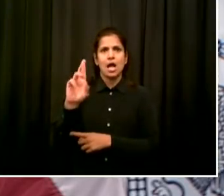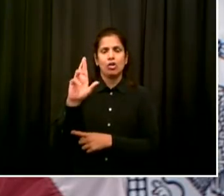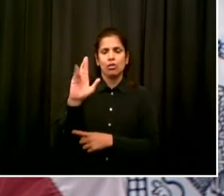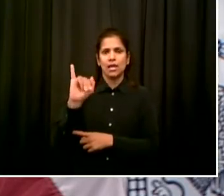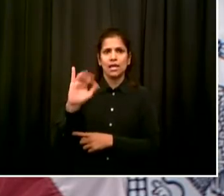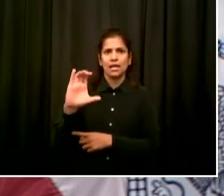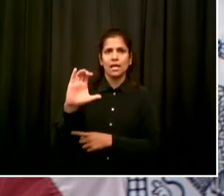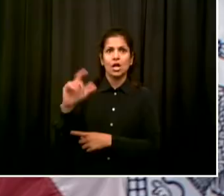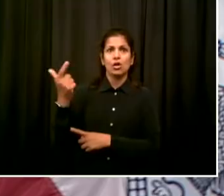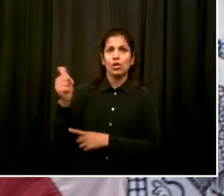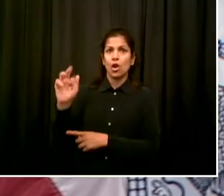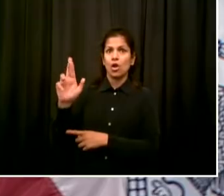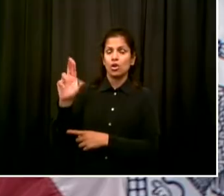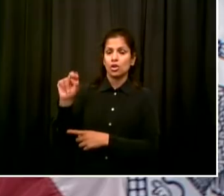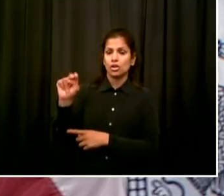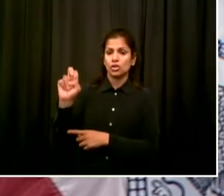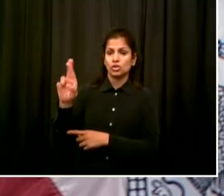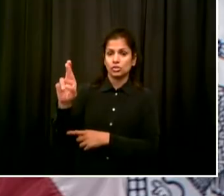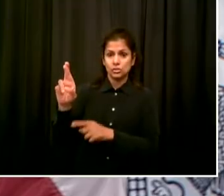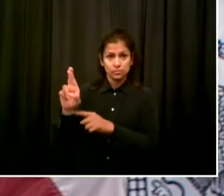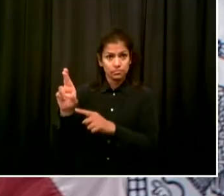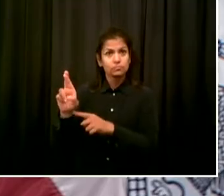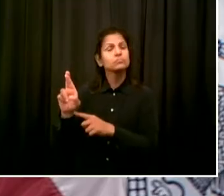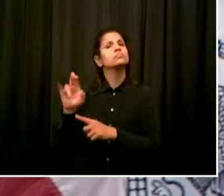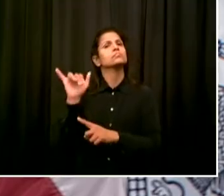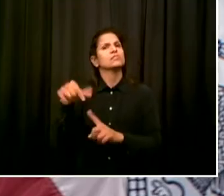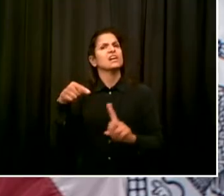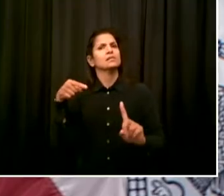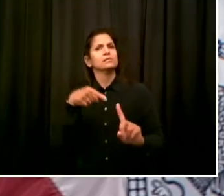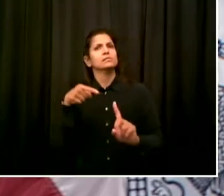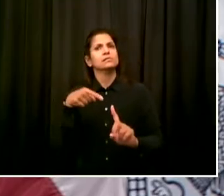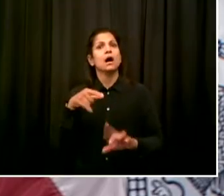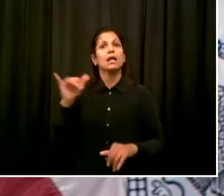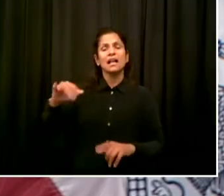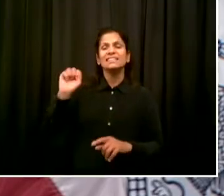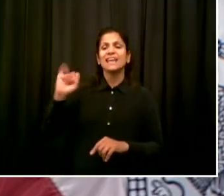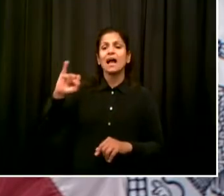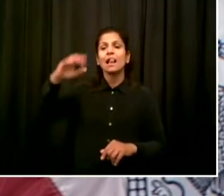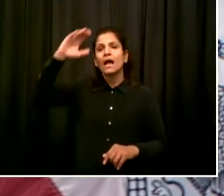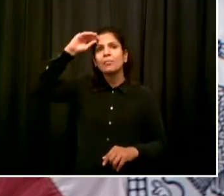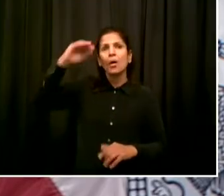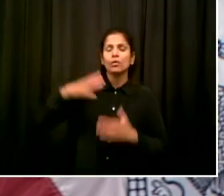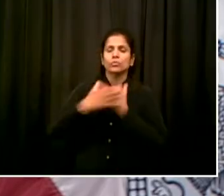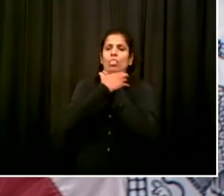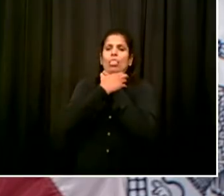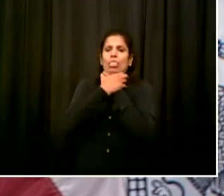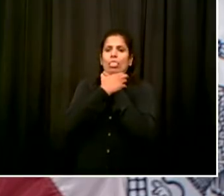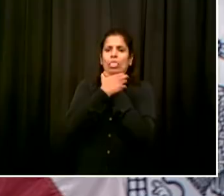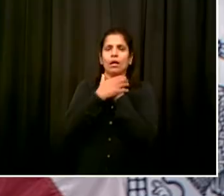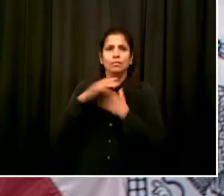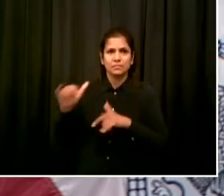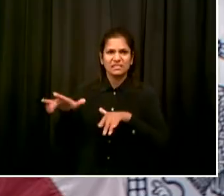SHOULD NOT HAVE LOST ERIC GARDNER